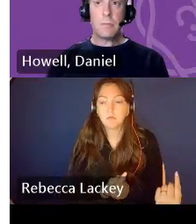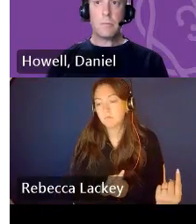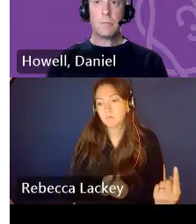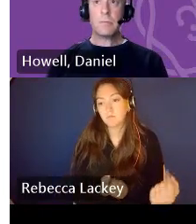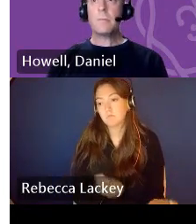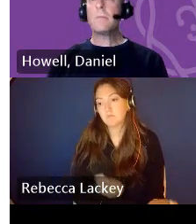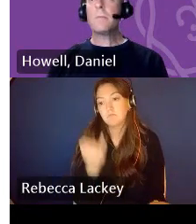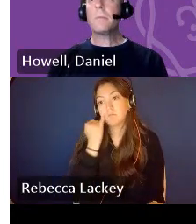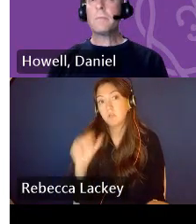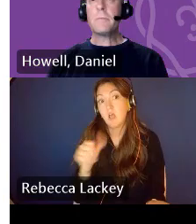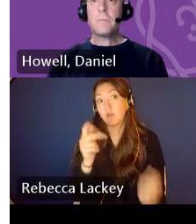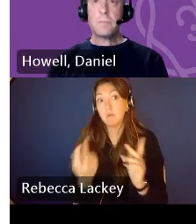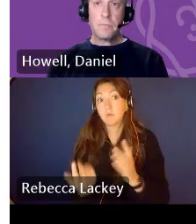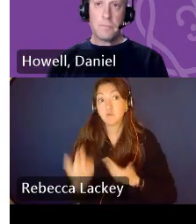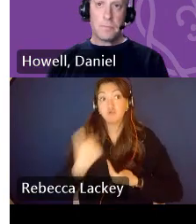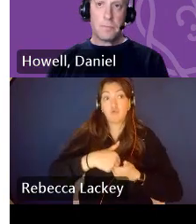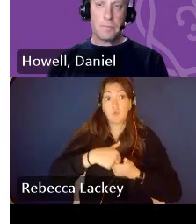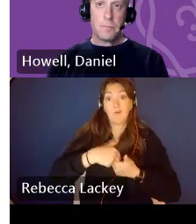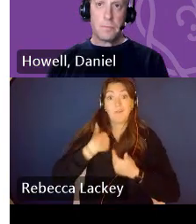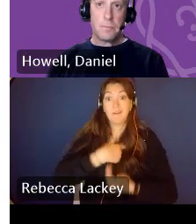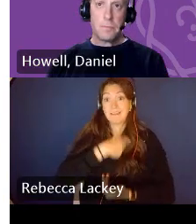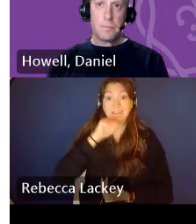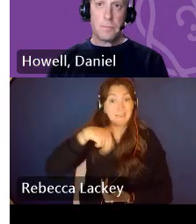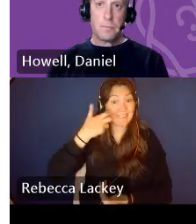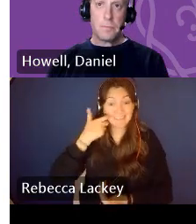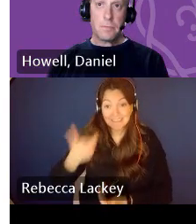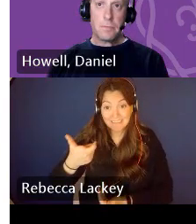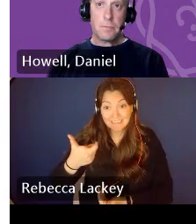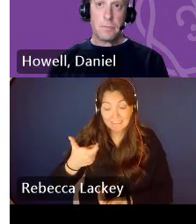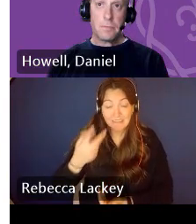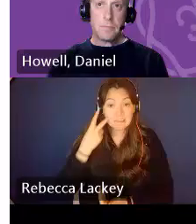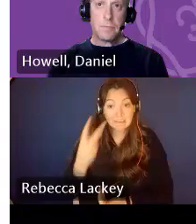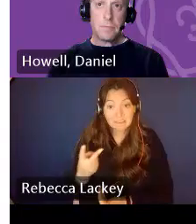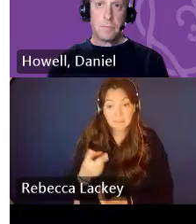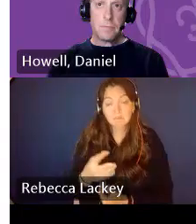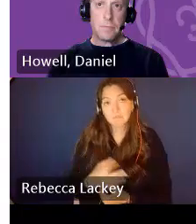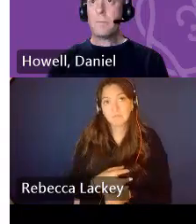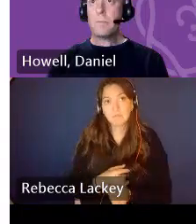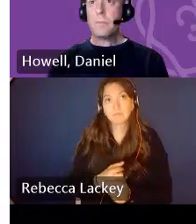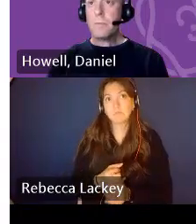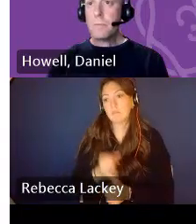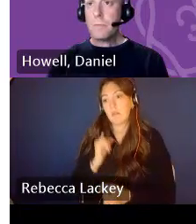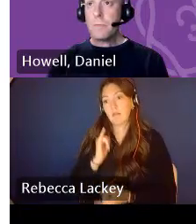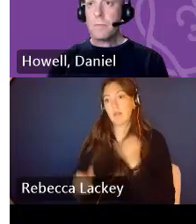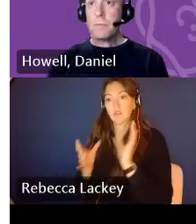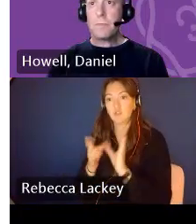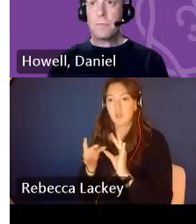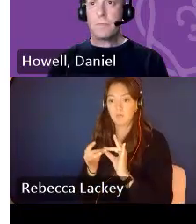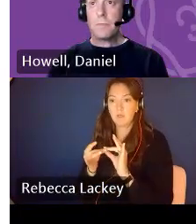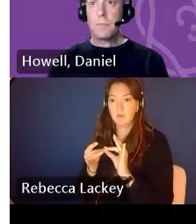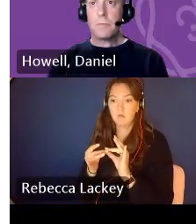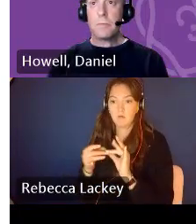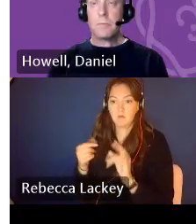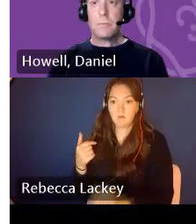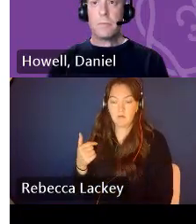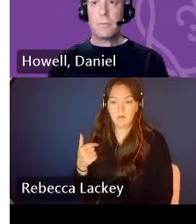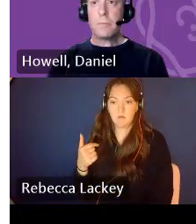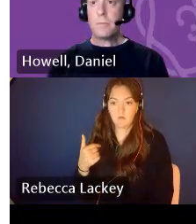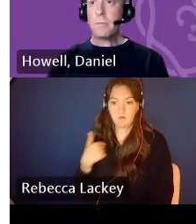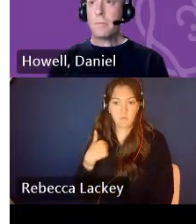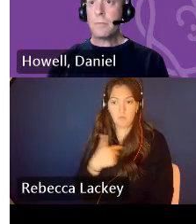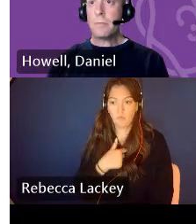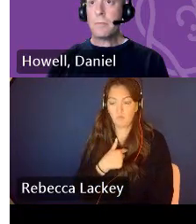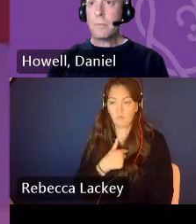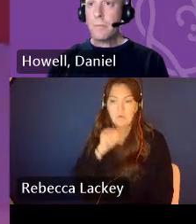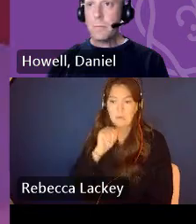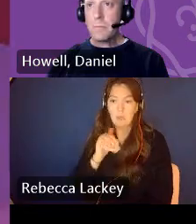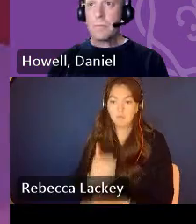others joined us and have not seen it. Um the last comment um is have have we not progressed enough